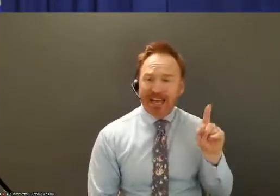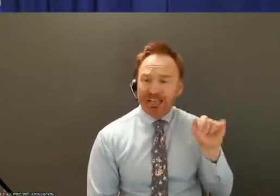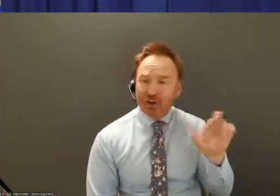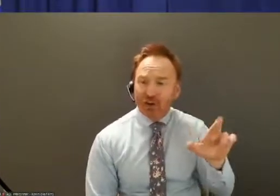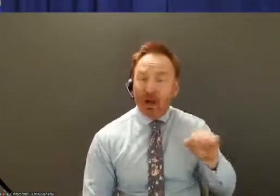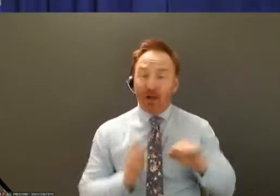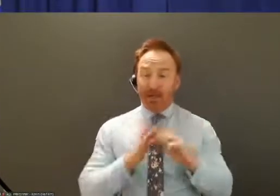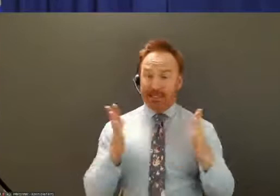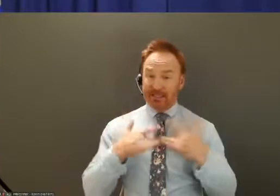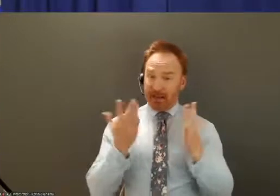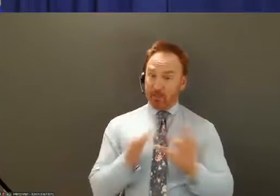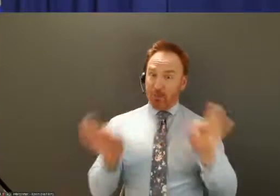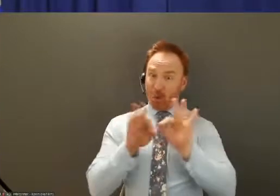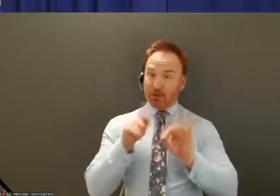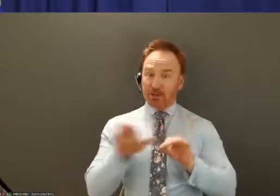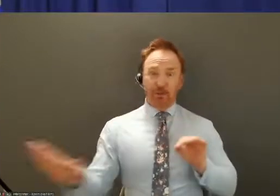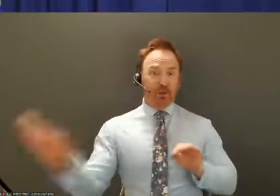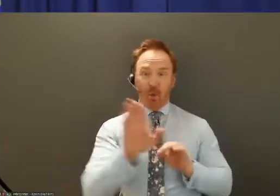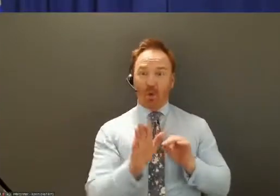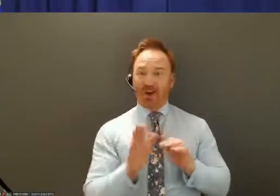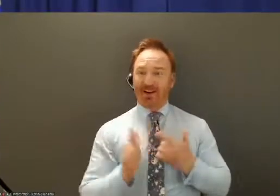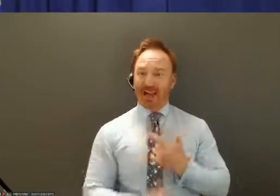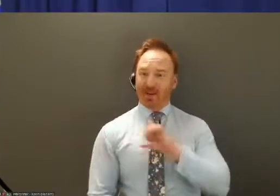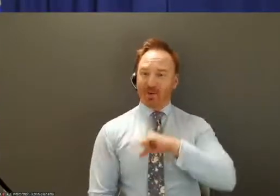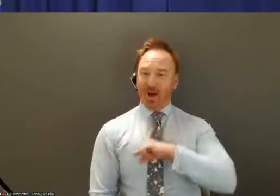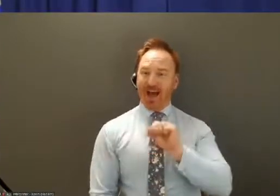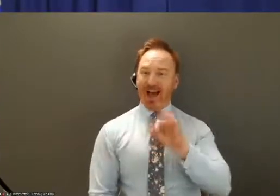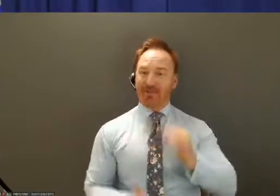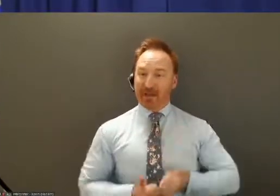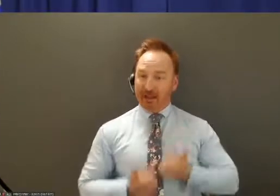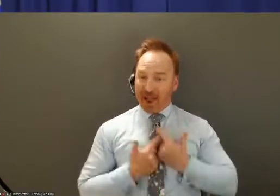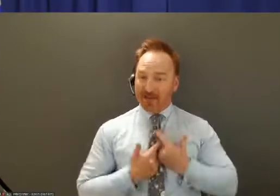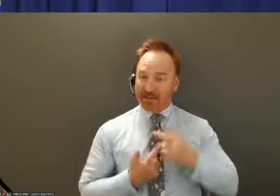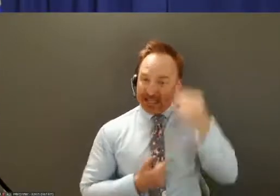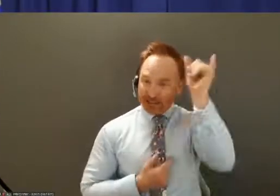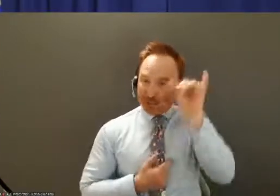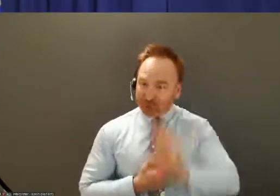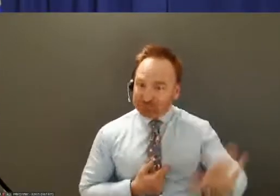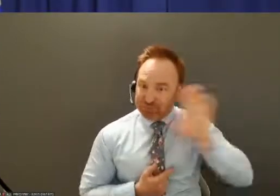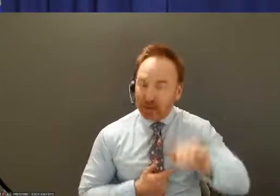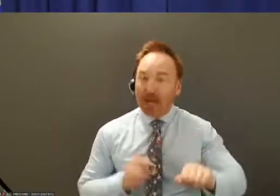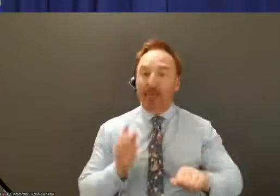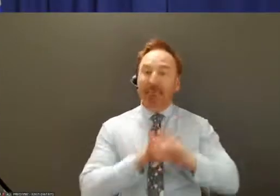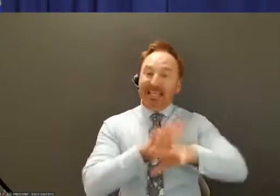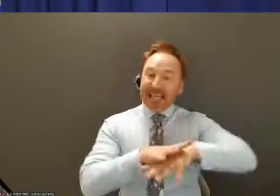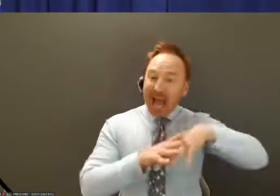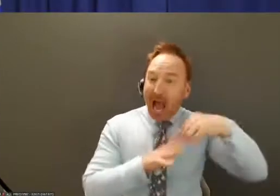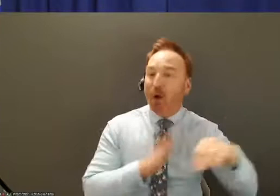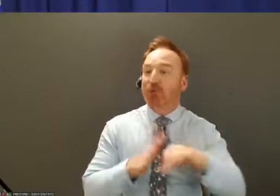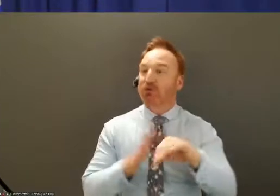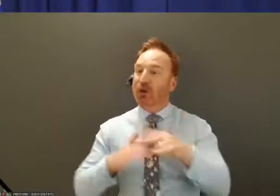respectfully. Self isolate as needed and follow gathering guidelines.